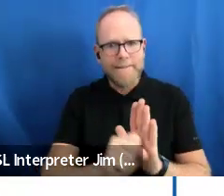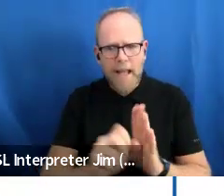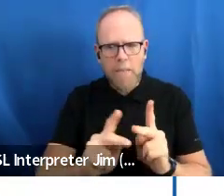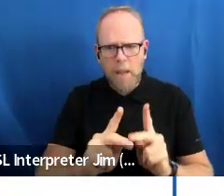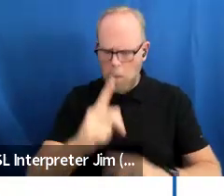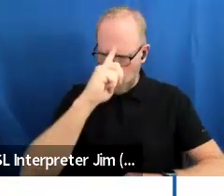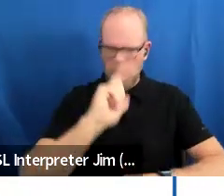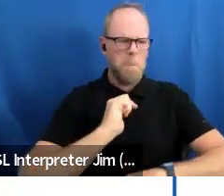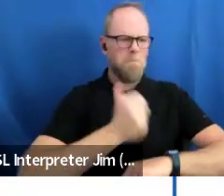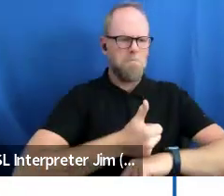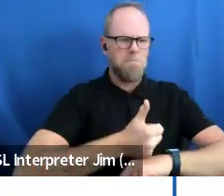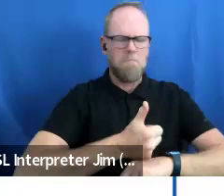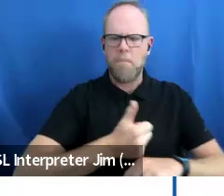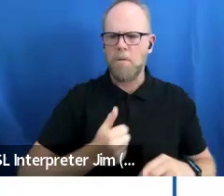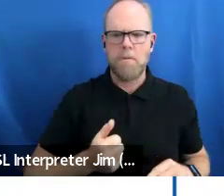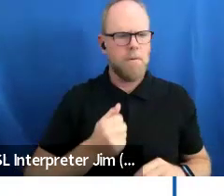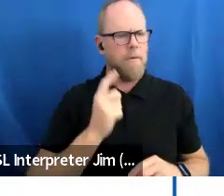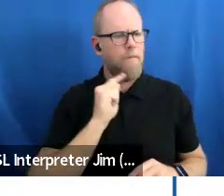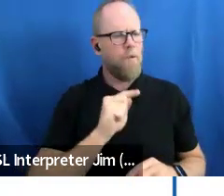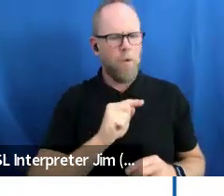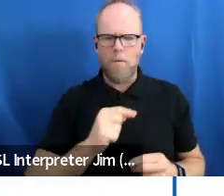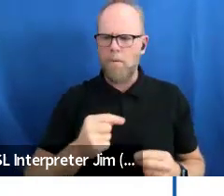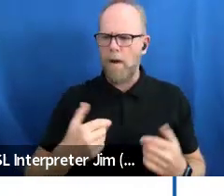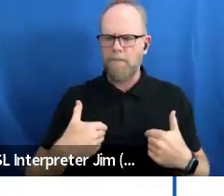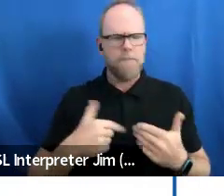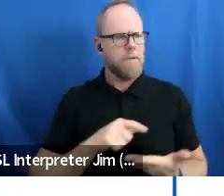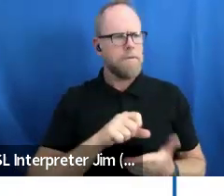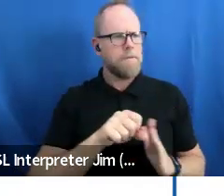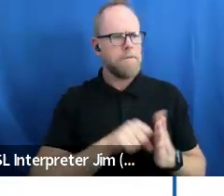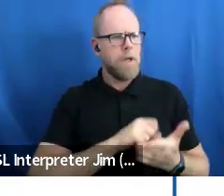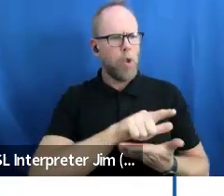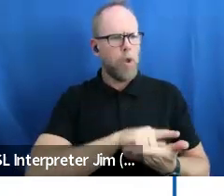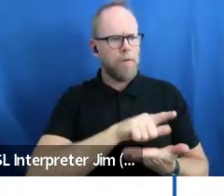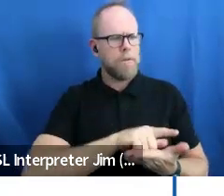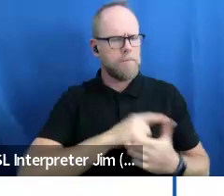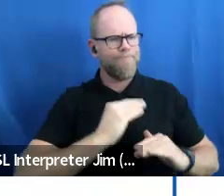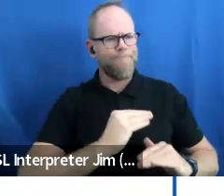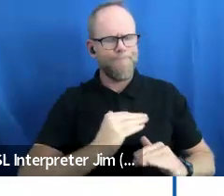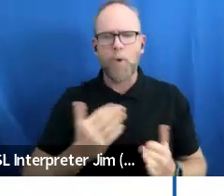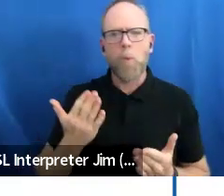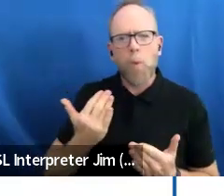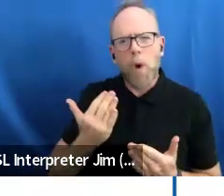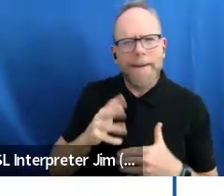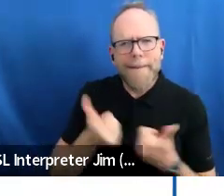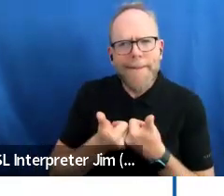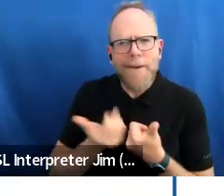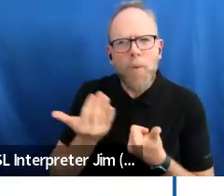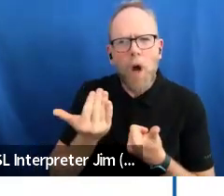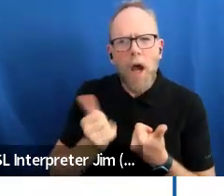instance Texas, why is this so difficult? JAN GARRETT: Why is enforcement so difficult